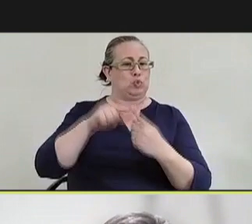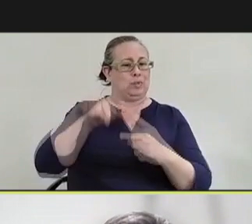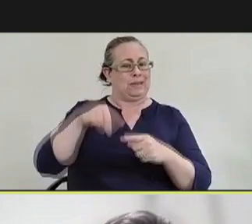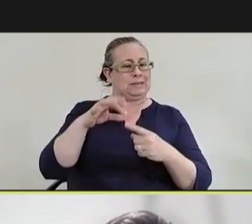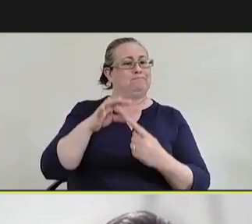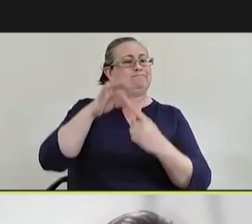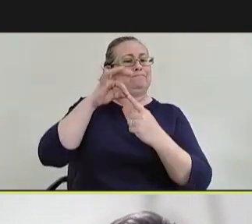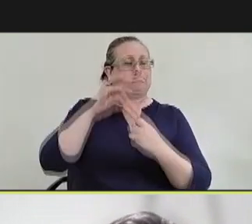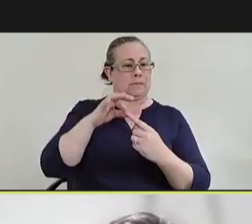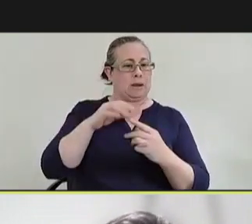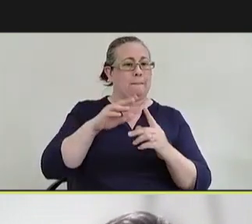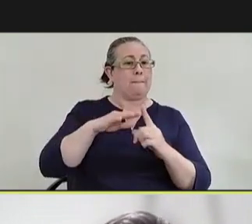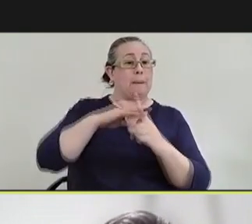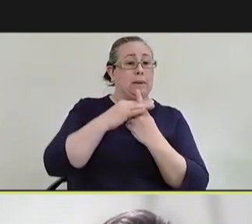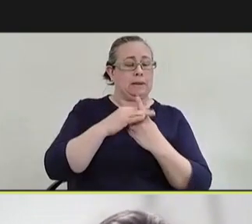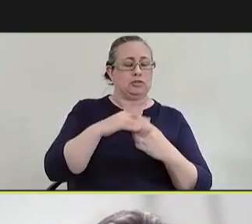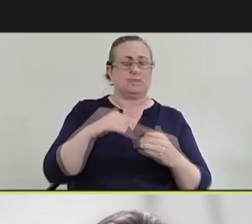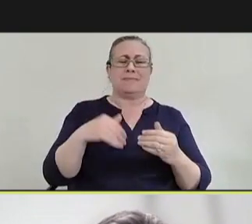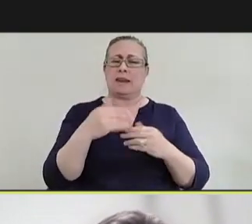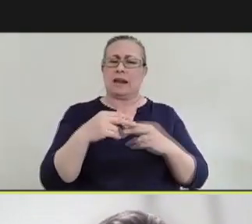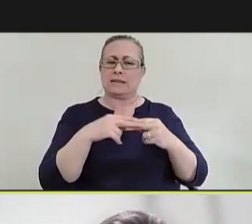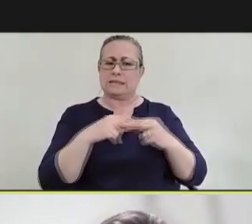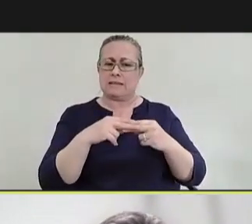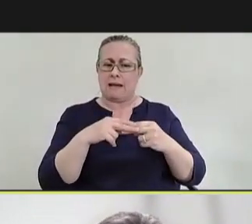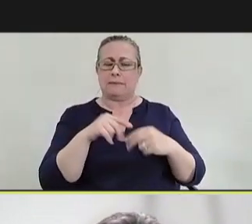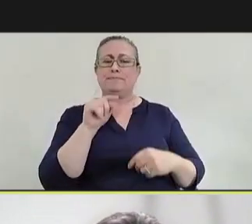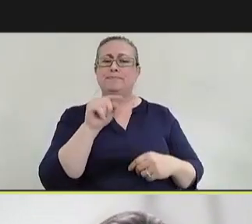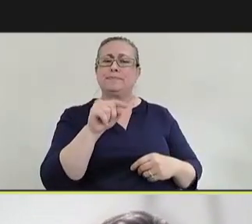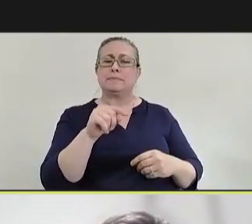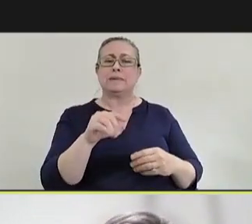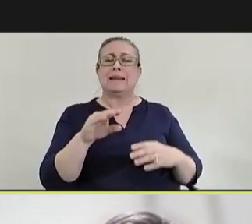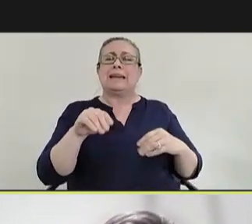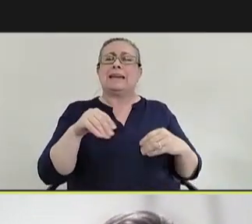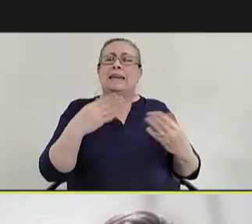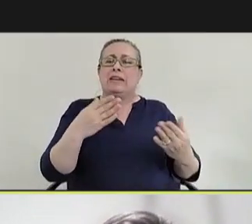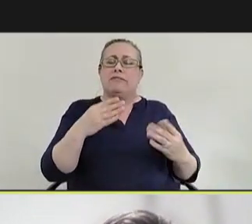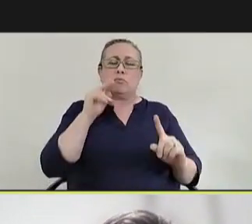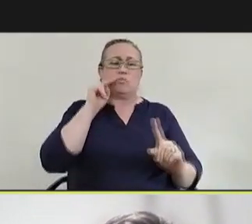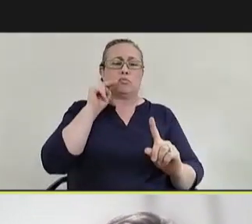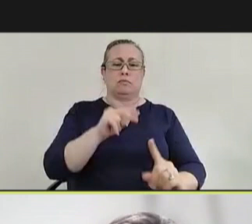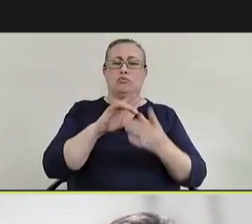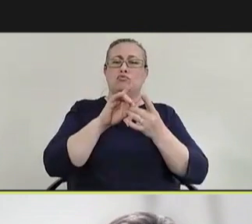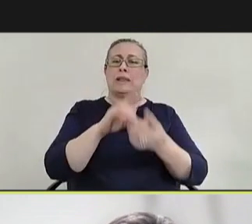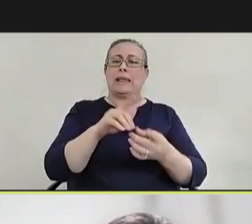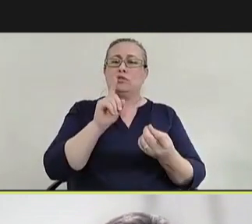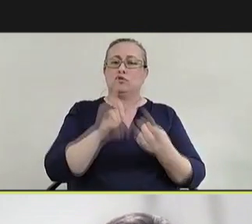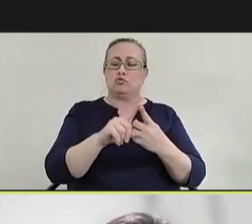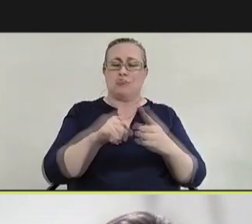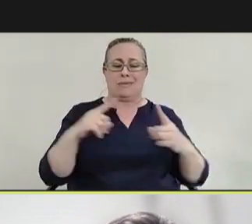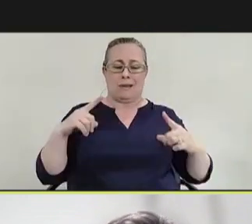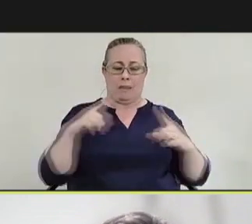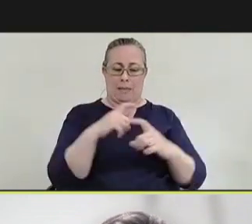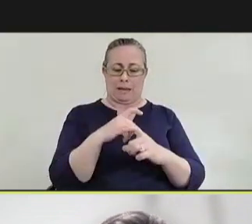The next slide is just to again, give you a perspective regarding the complexity about this